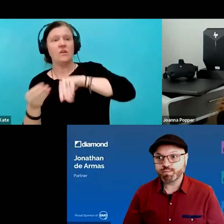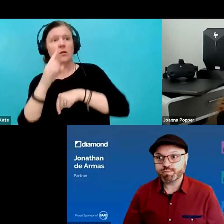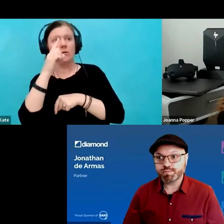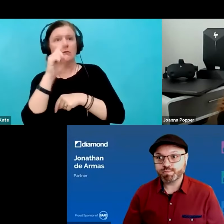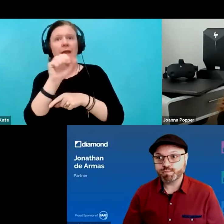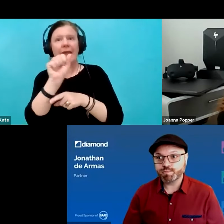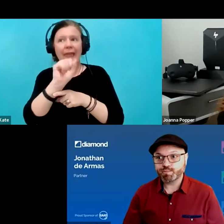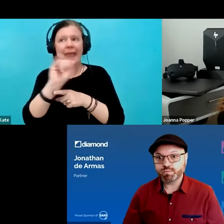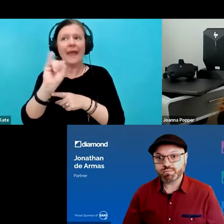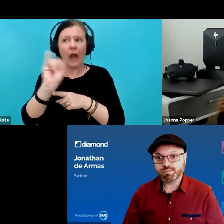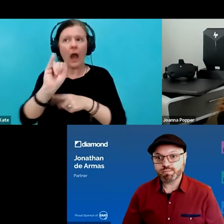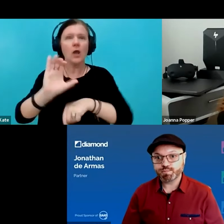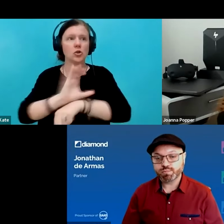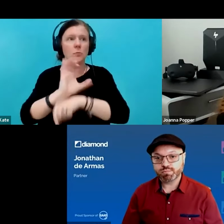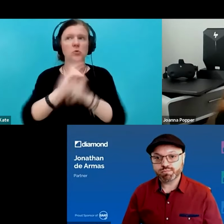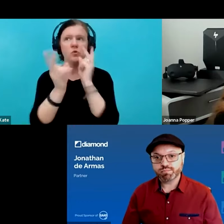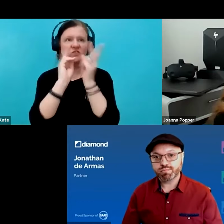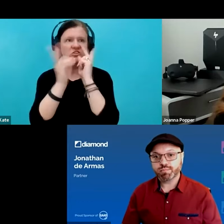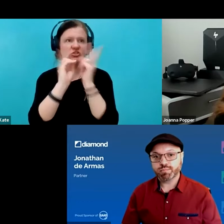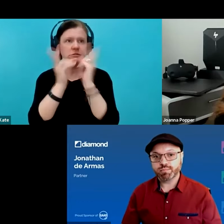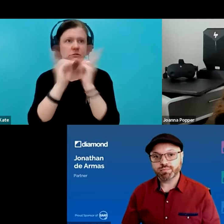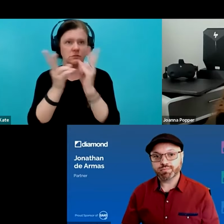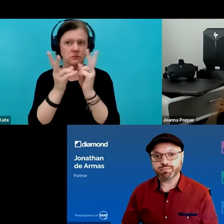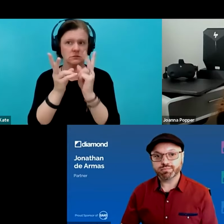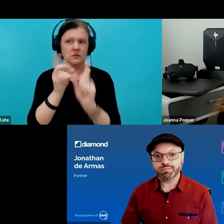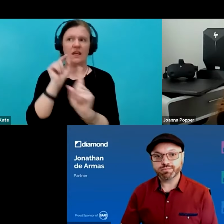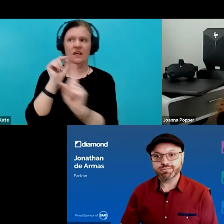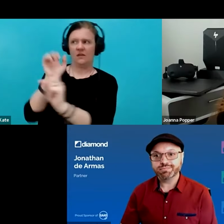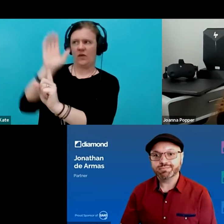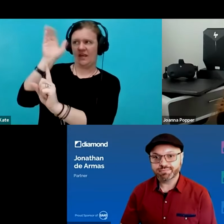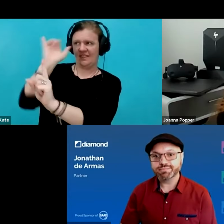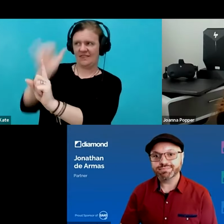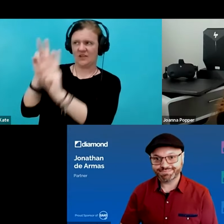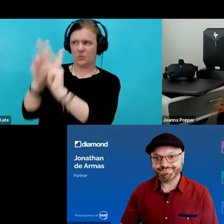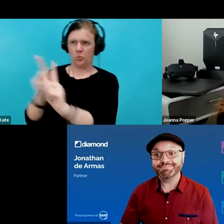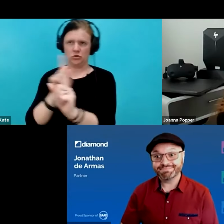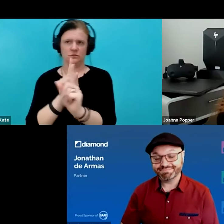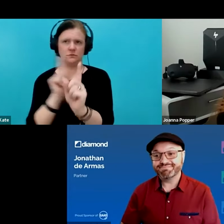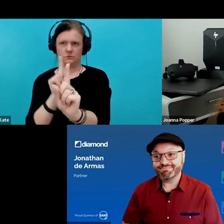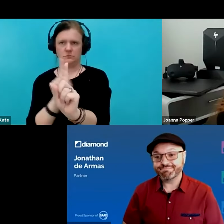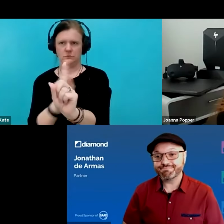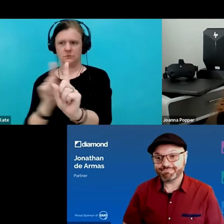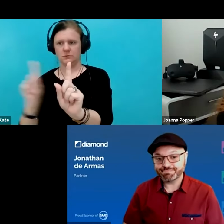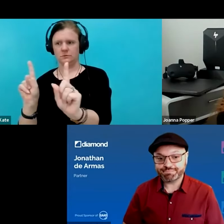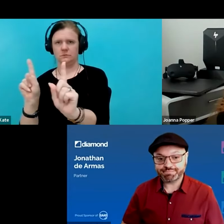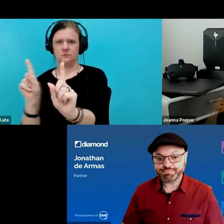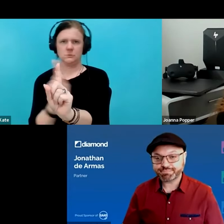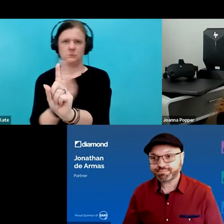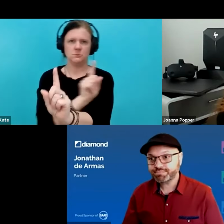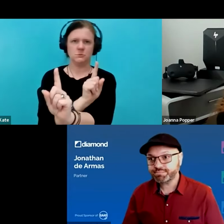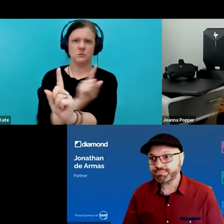intelligence computer vision model that can say that's a human. Go to the left, go to the right. Maybe there's two vibrations on these headsets